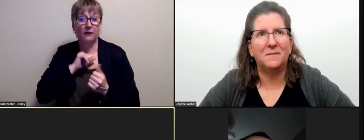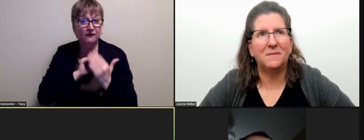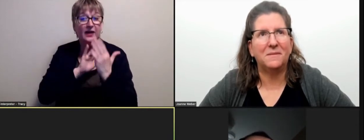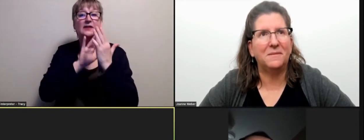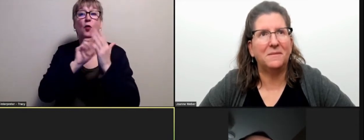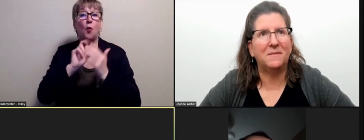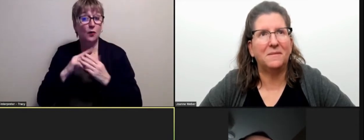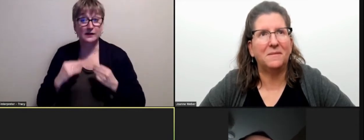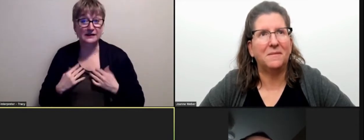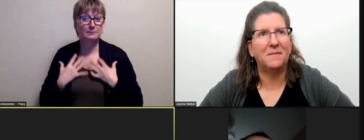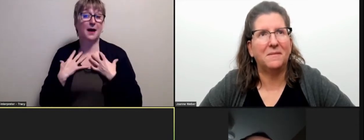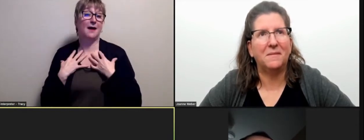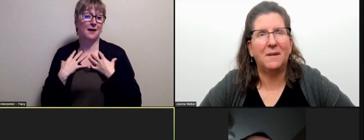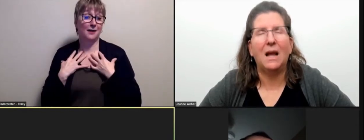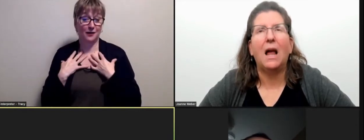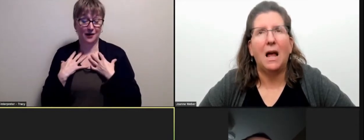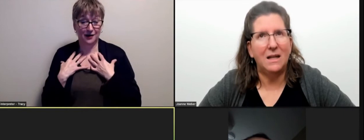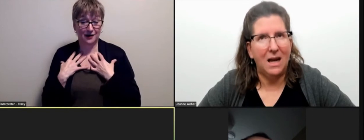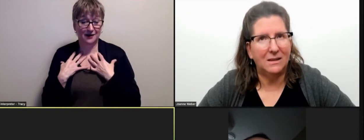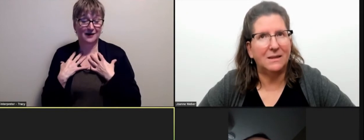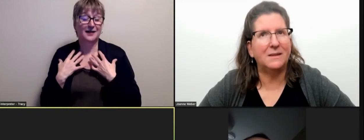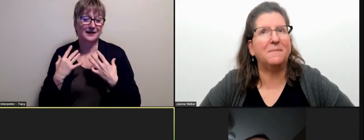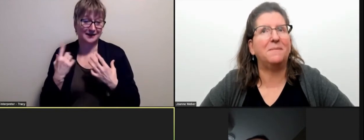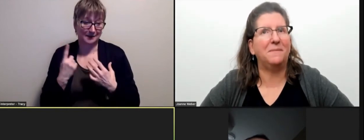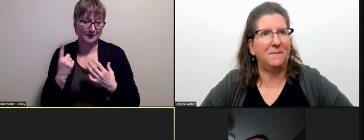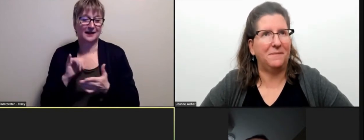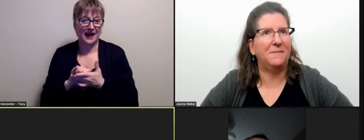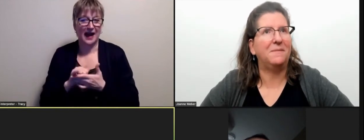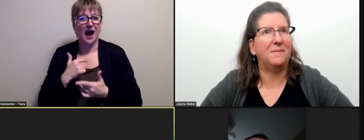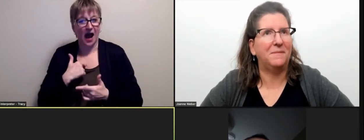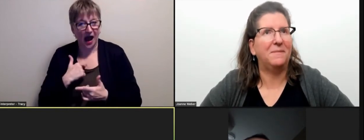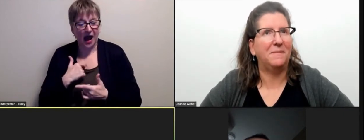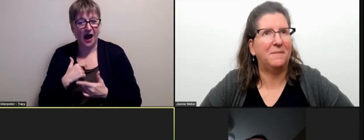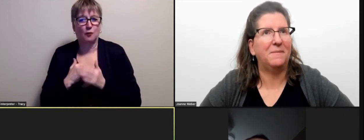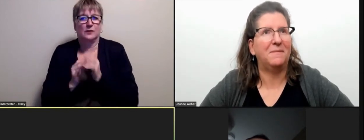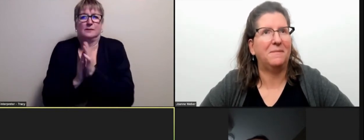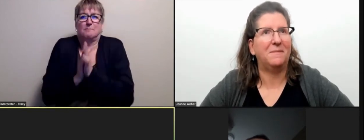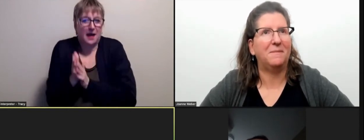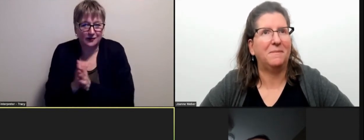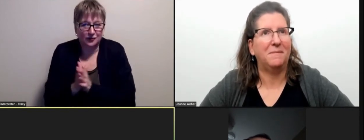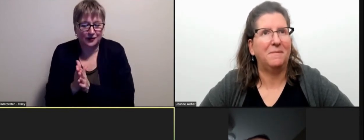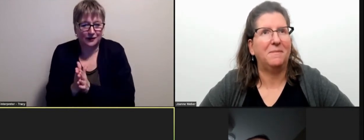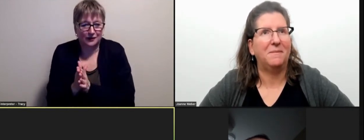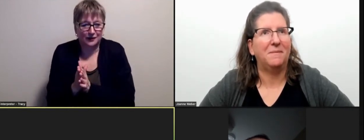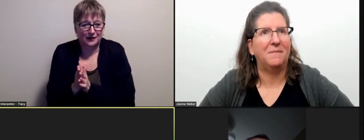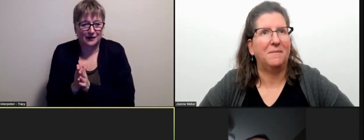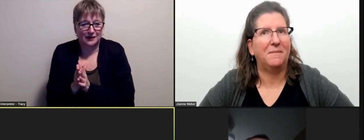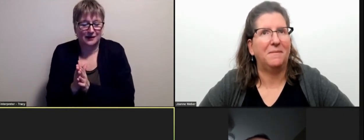you know or something that I was passionate about. Whereas, opposed to like instead of writing - uh writing